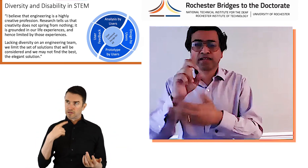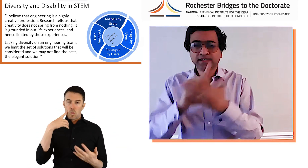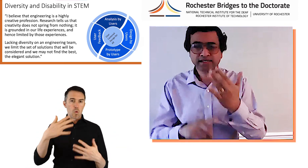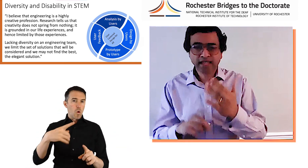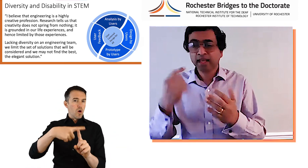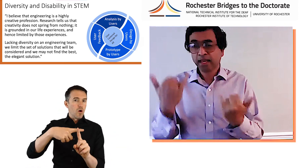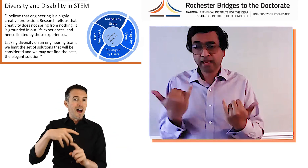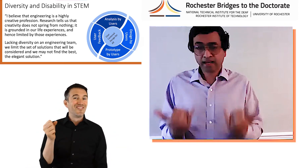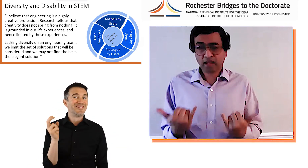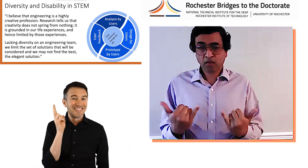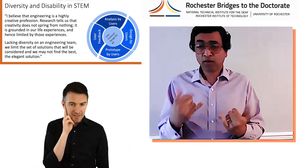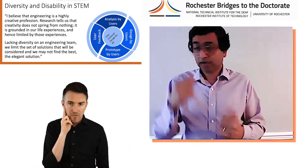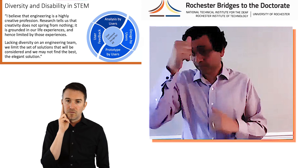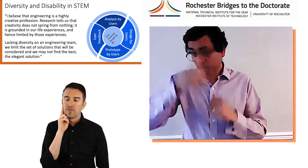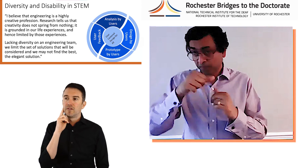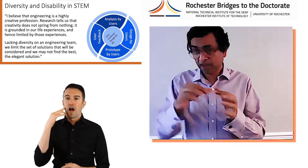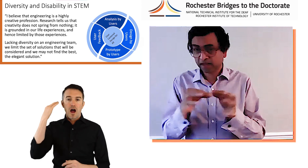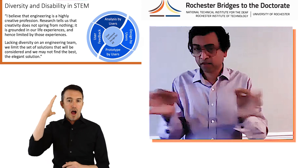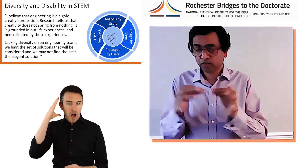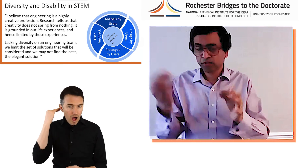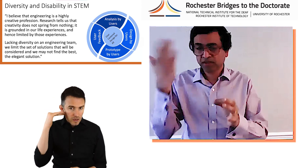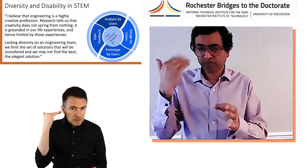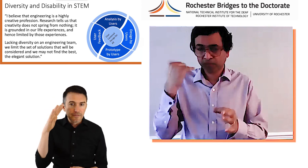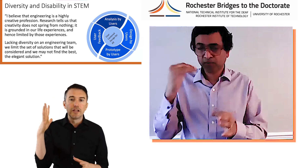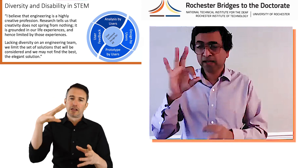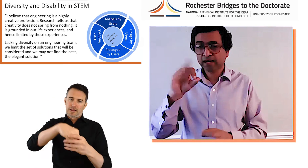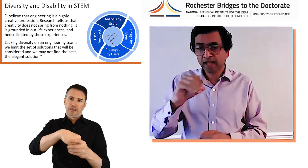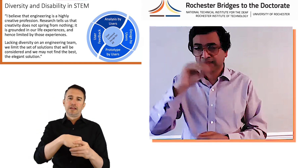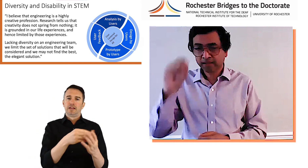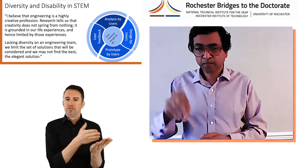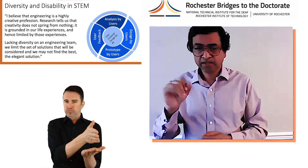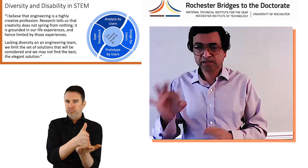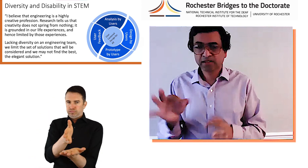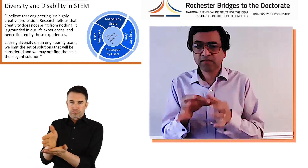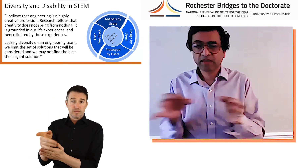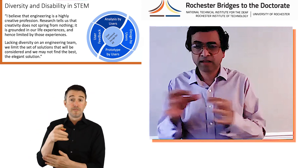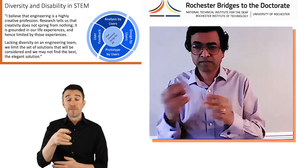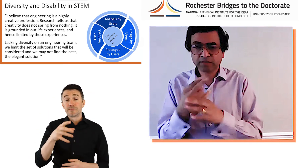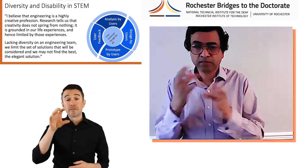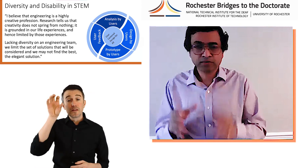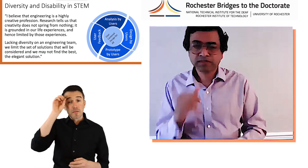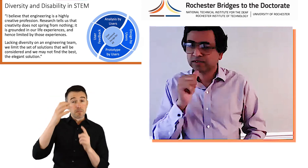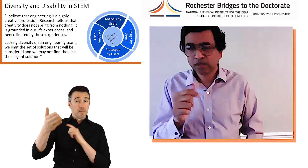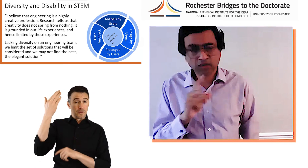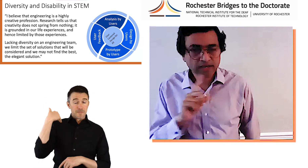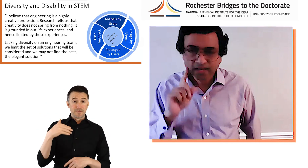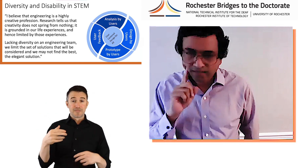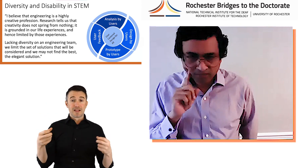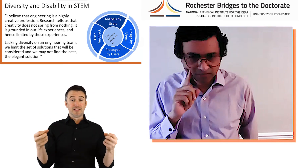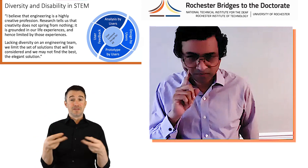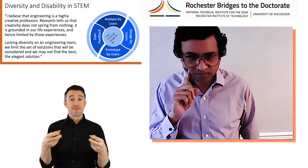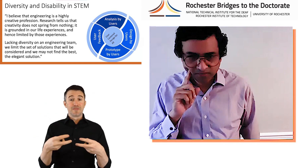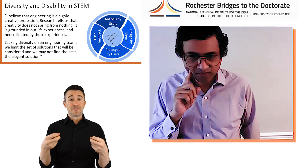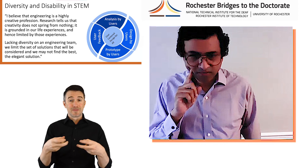being part of the team can improve design and user accessibility. Like I said before, 90% of captioning users